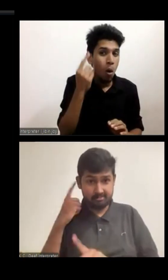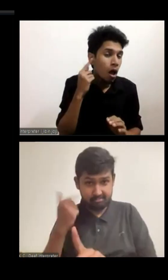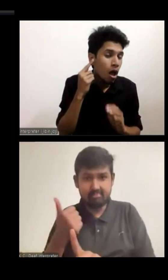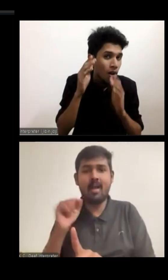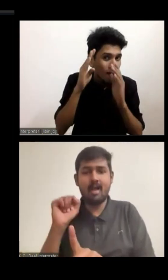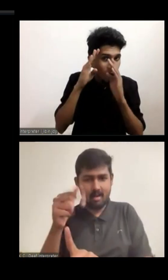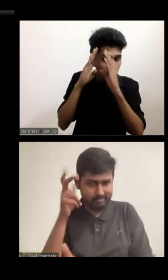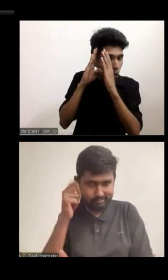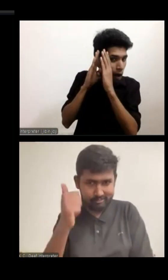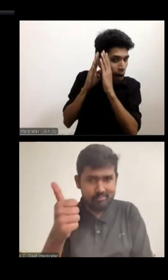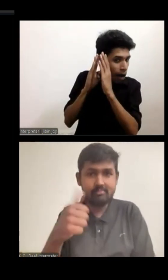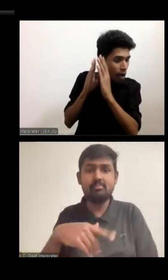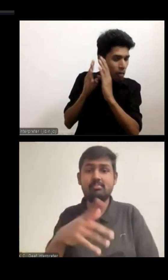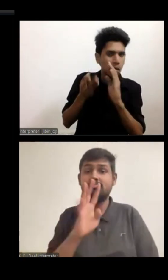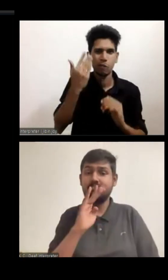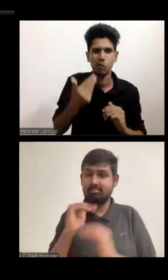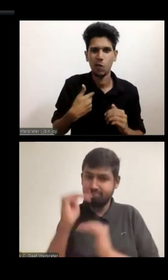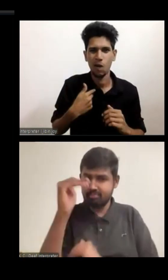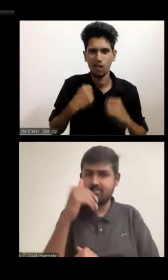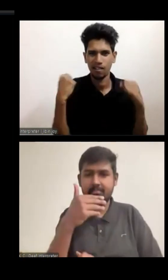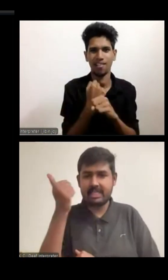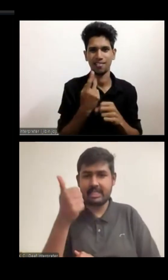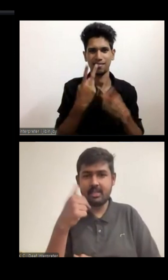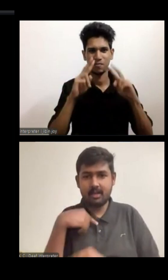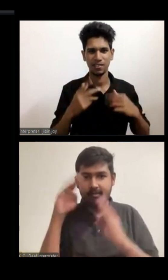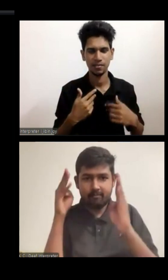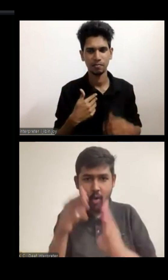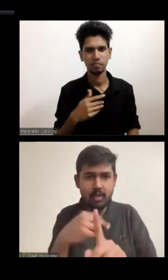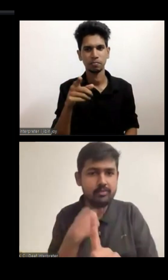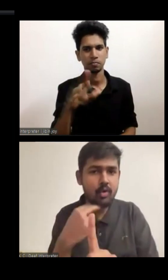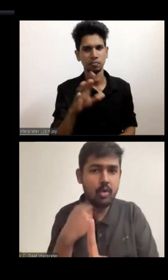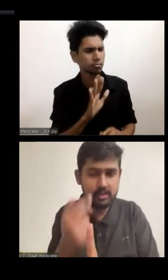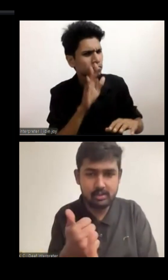Okay. Now I am audible? Yeah, now it is better. Okay.